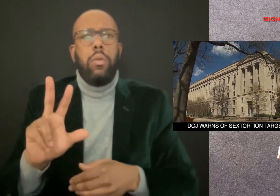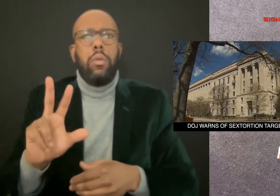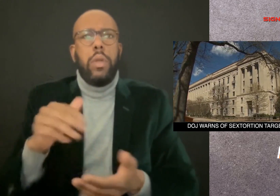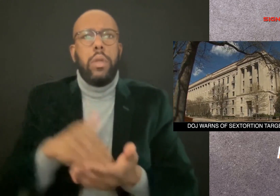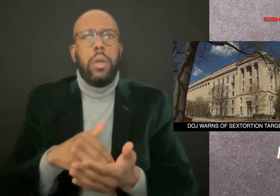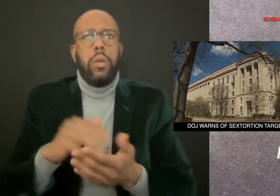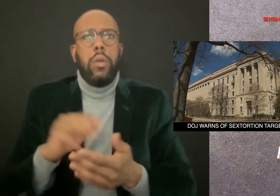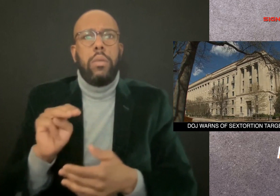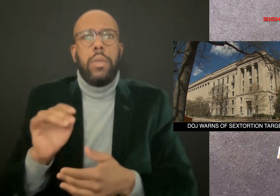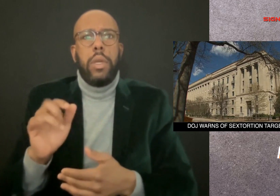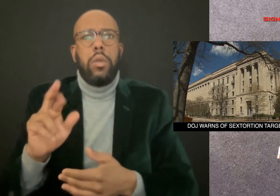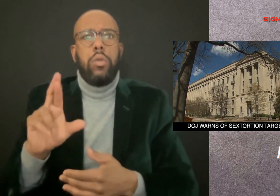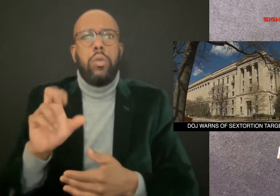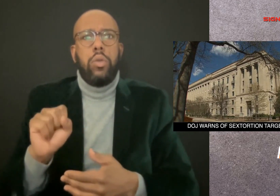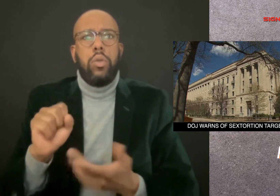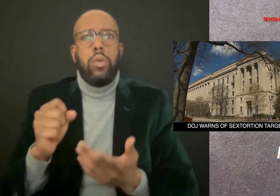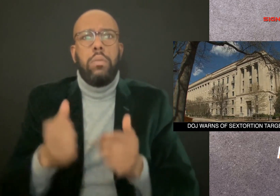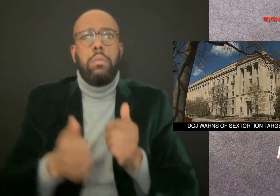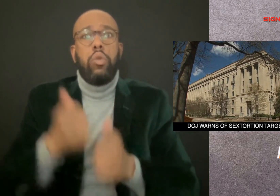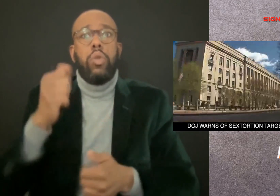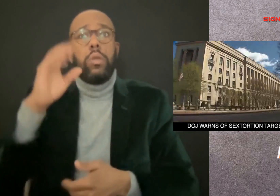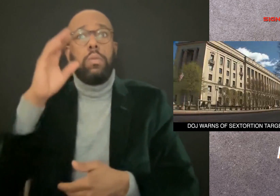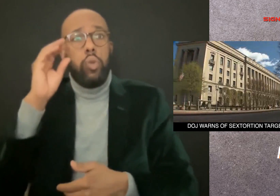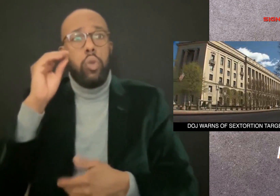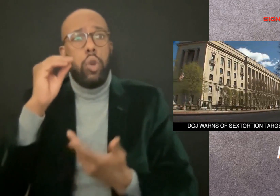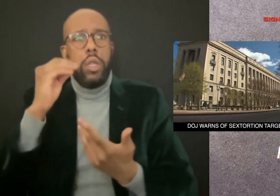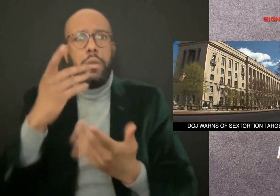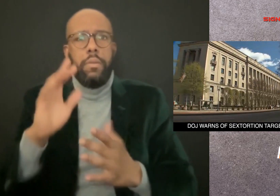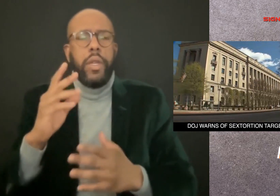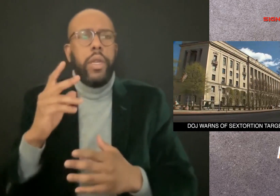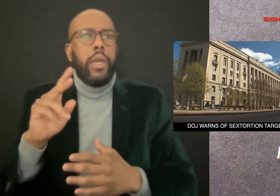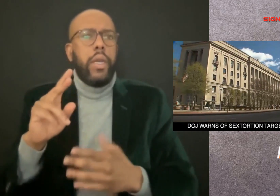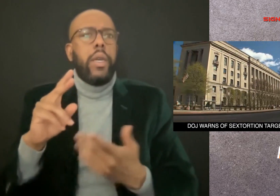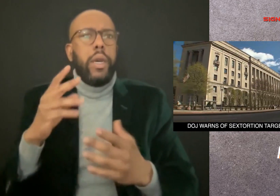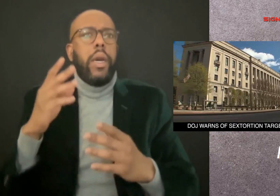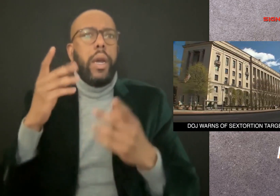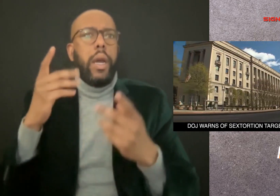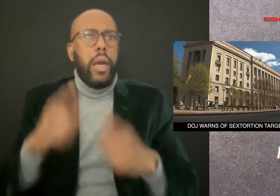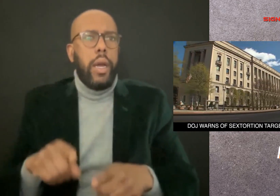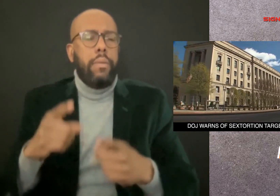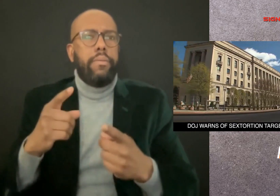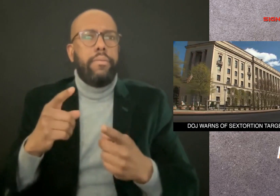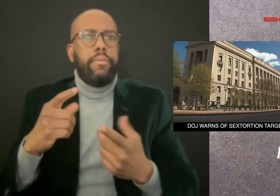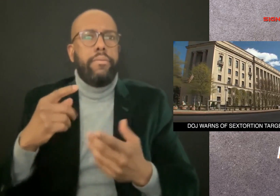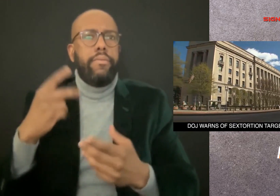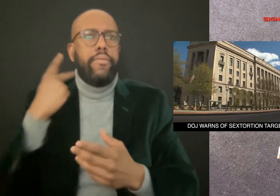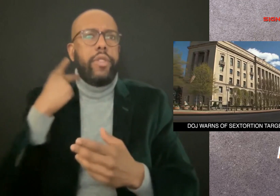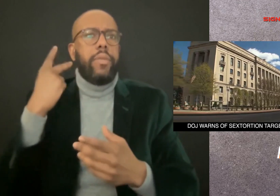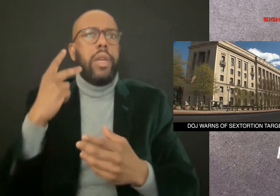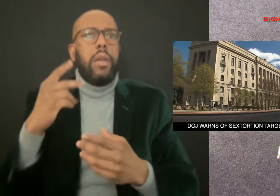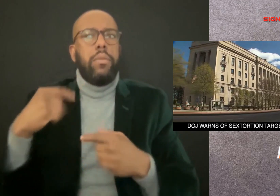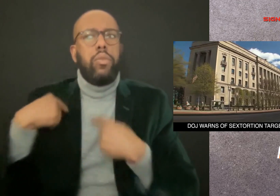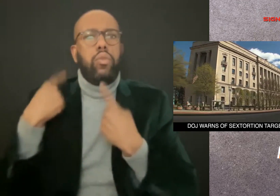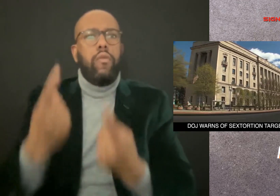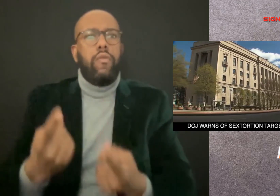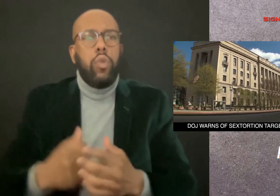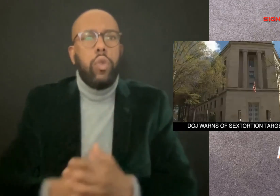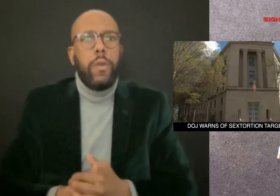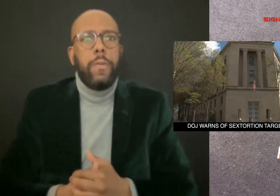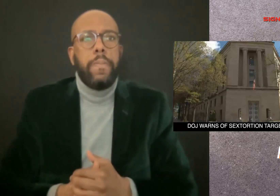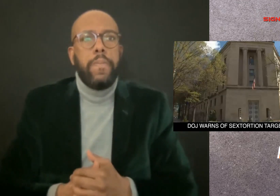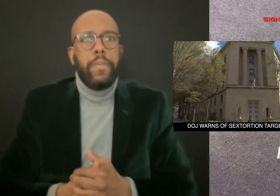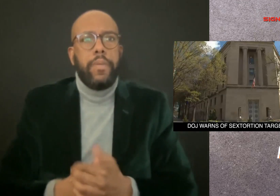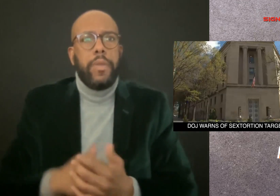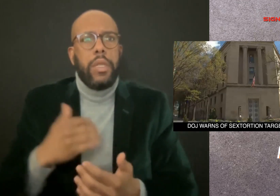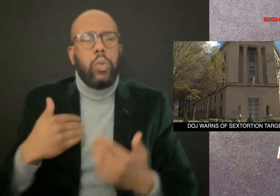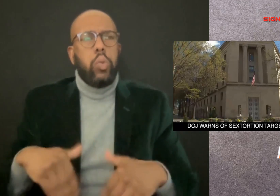the government says at least 3000 minors mostly boys have been victimized so far this year